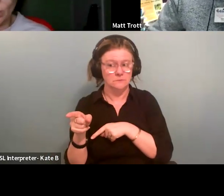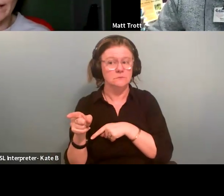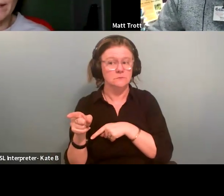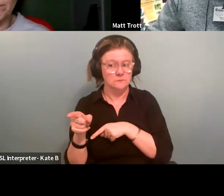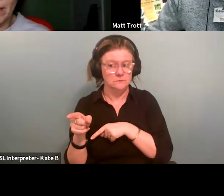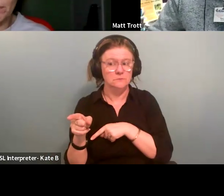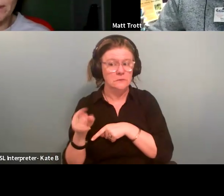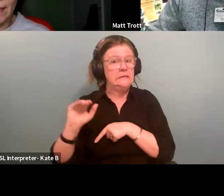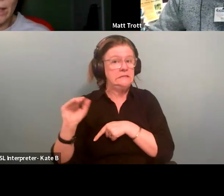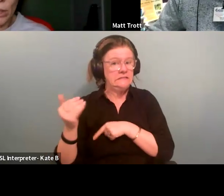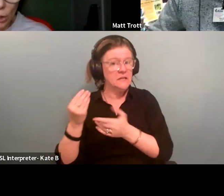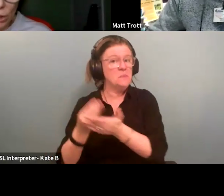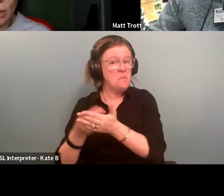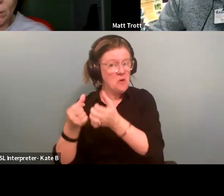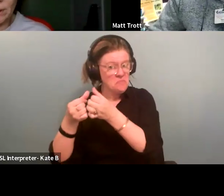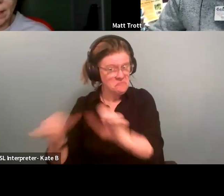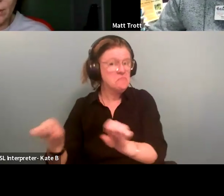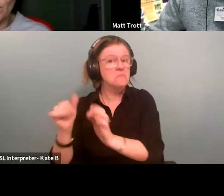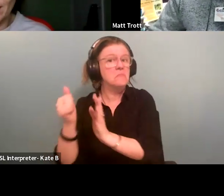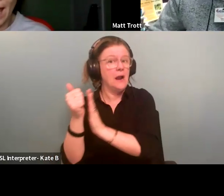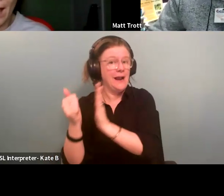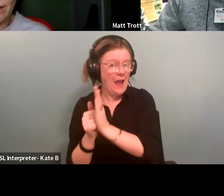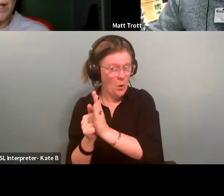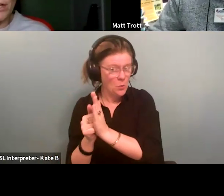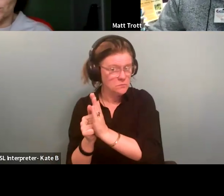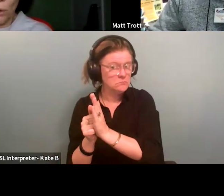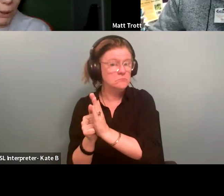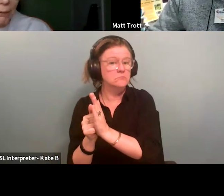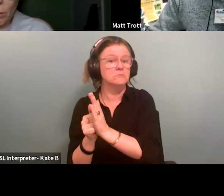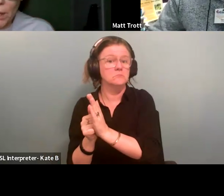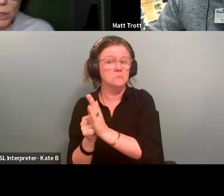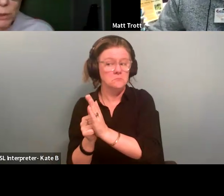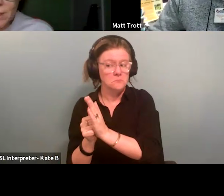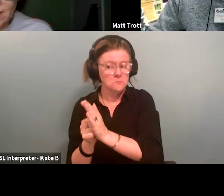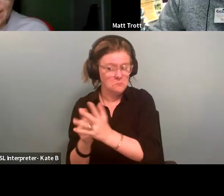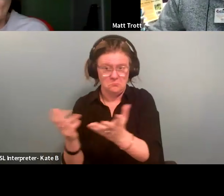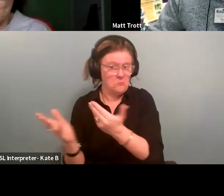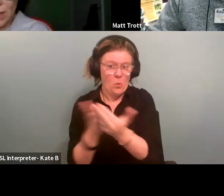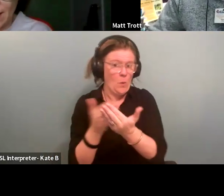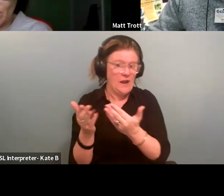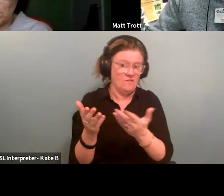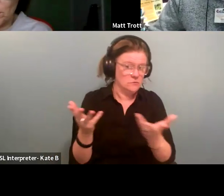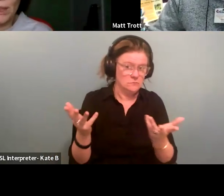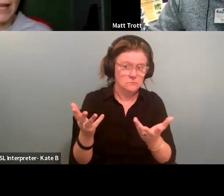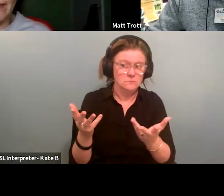It looked like the money was in her-- it was in her account. So whatever it was she was selling, she gave to the person.